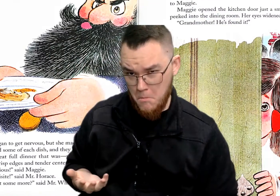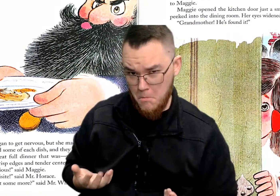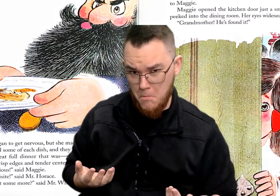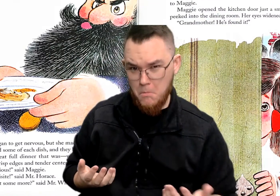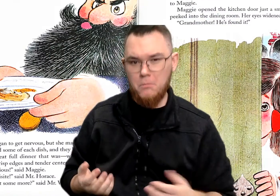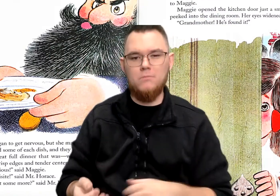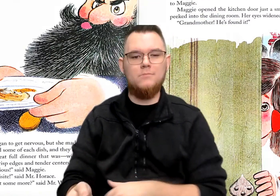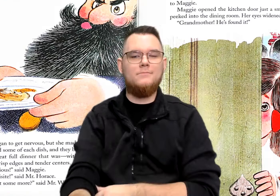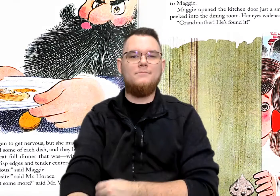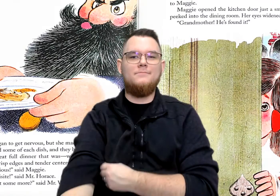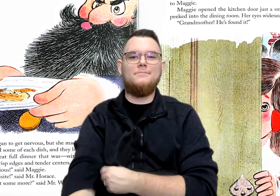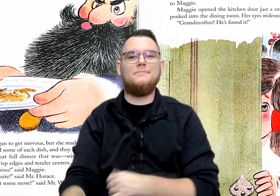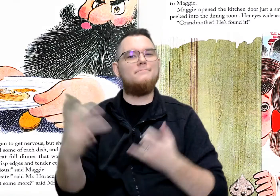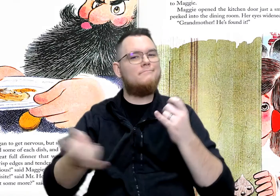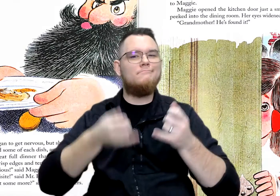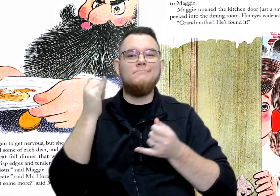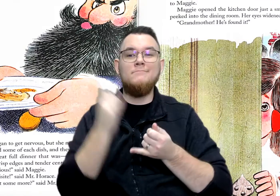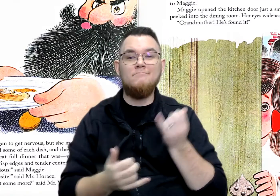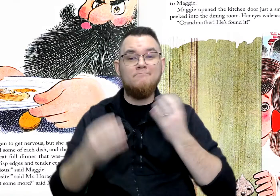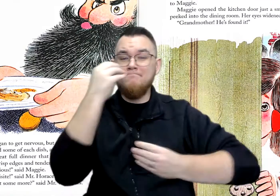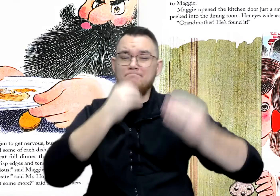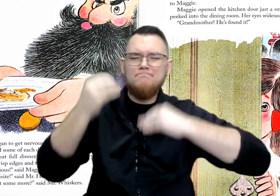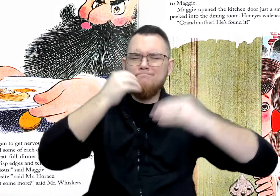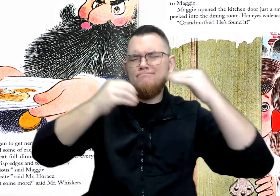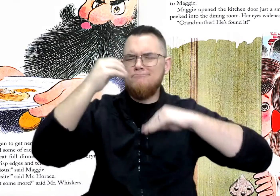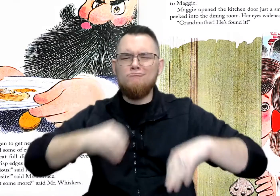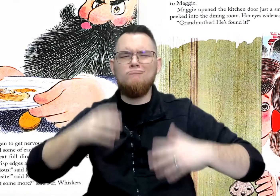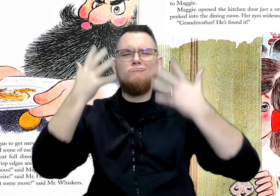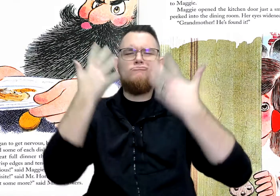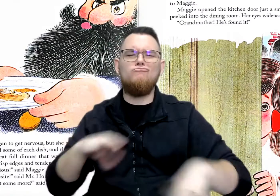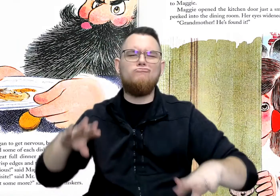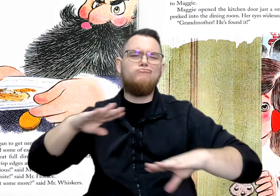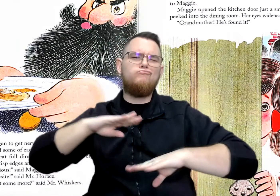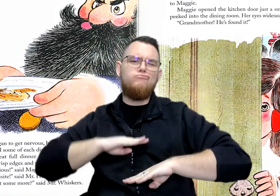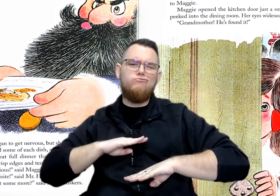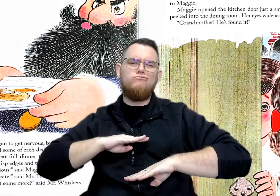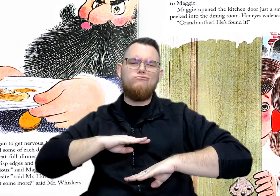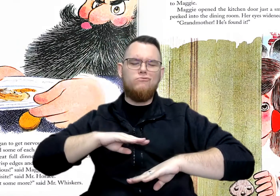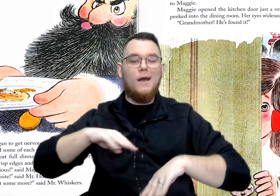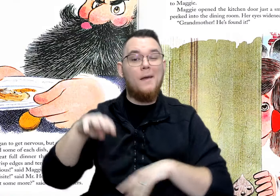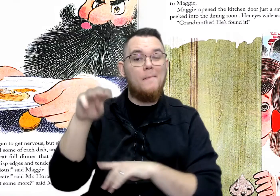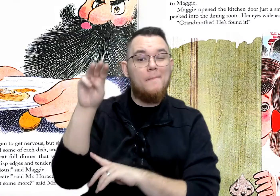At last they finished dinner, and Maggie and Grandmother cleared the table and went into